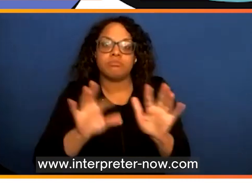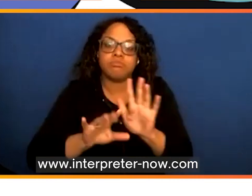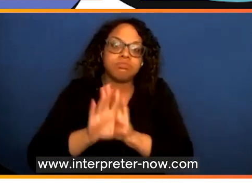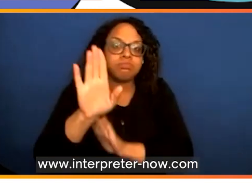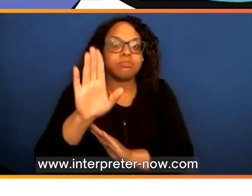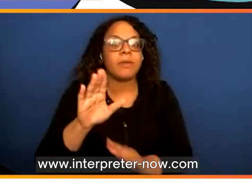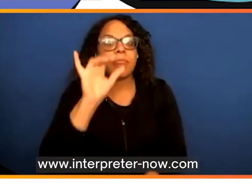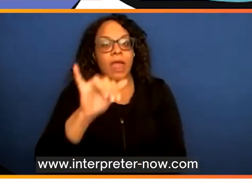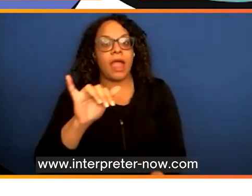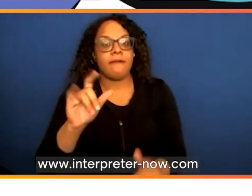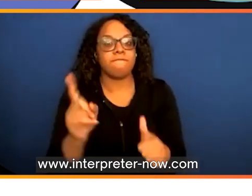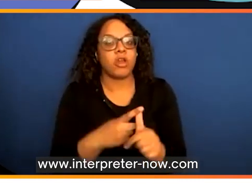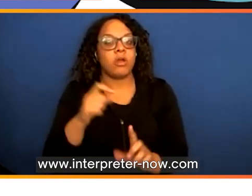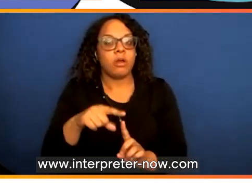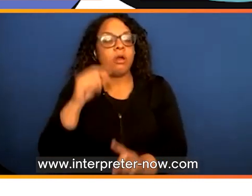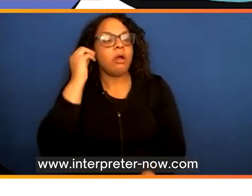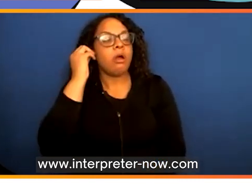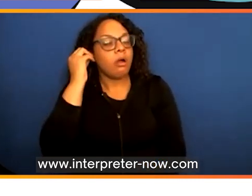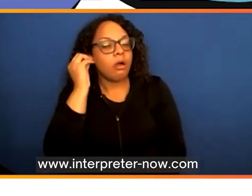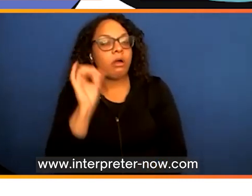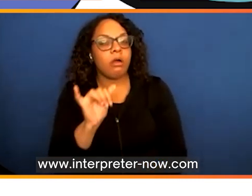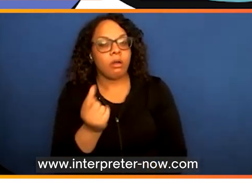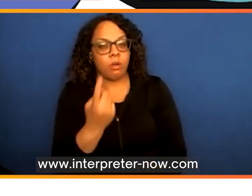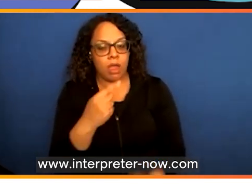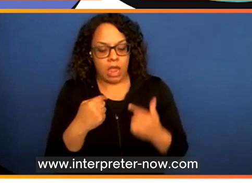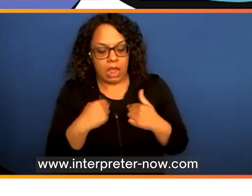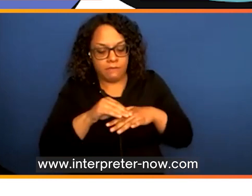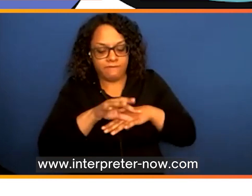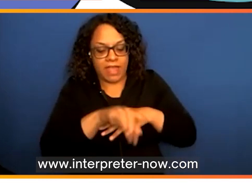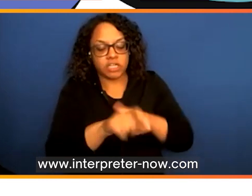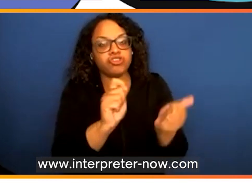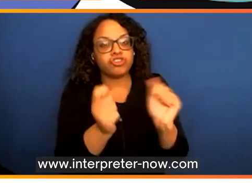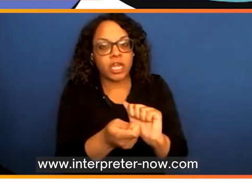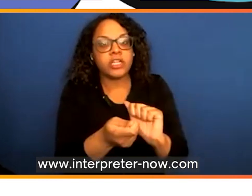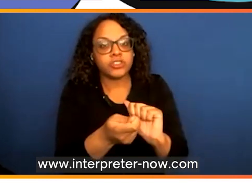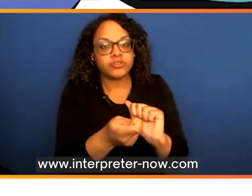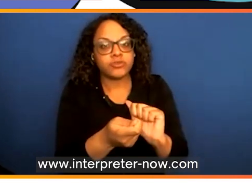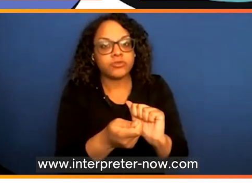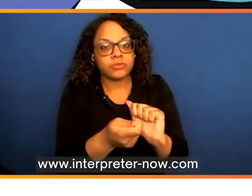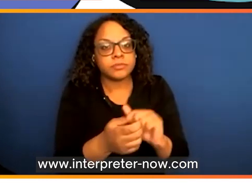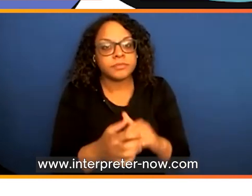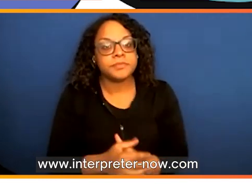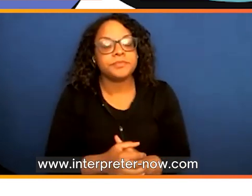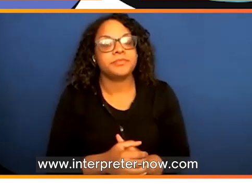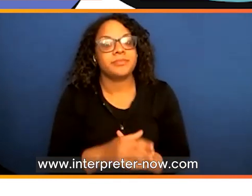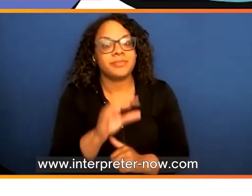But that really was the impetus for understanding the change that I could affect, as well as